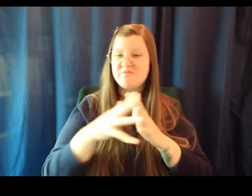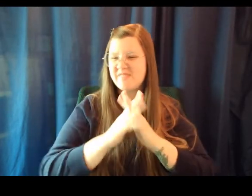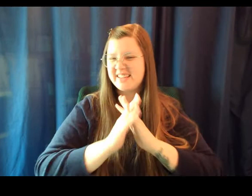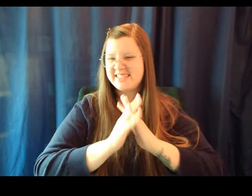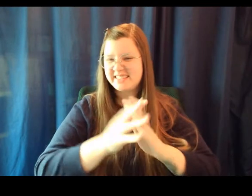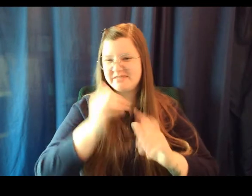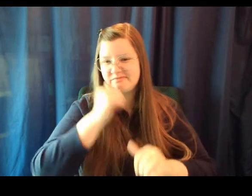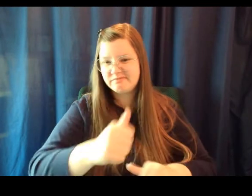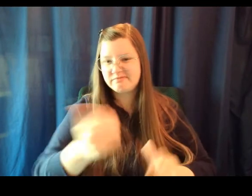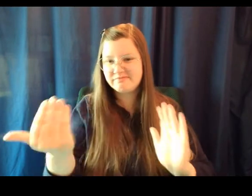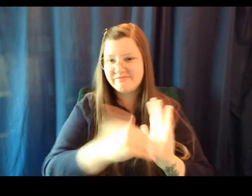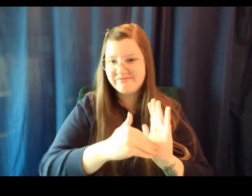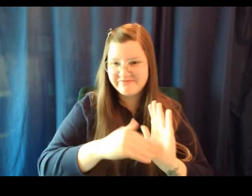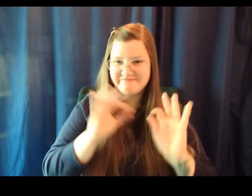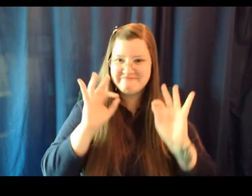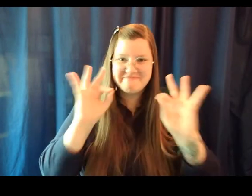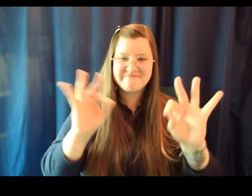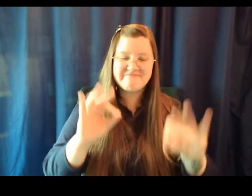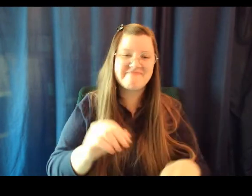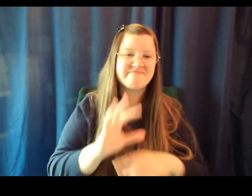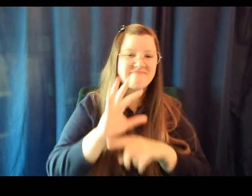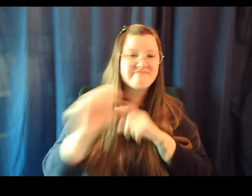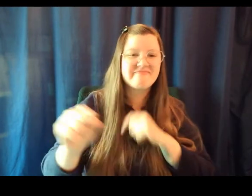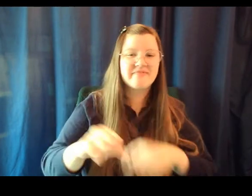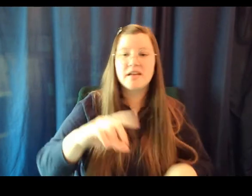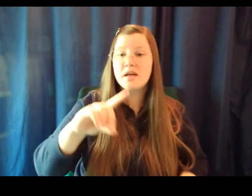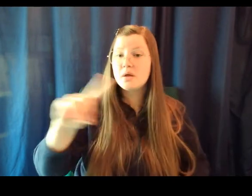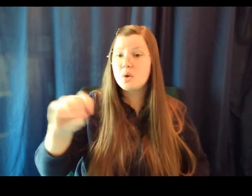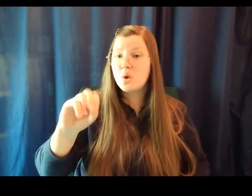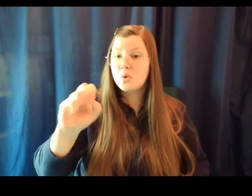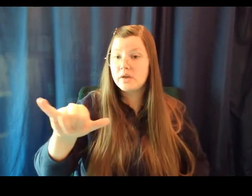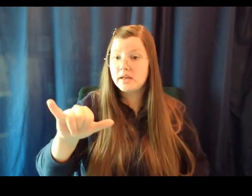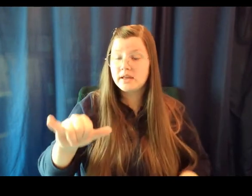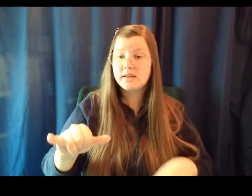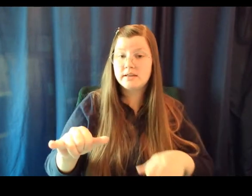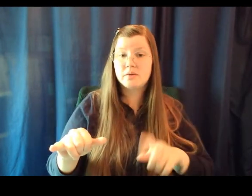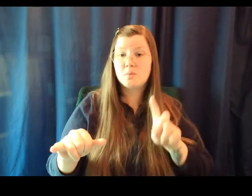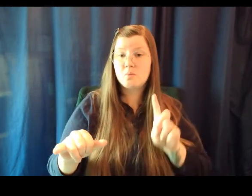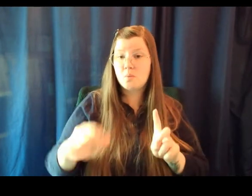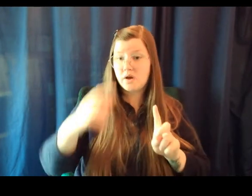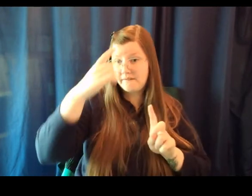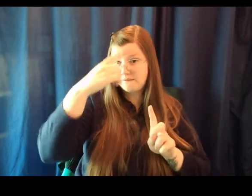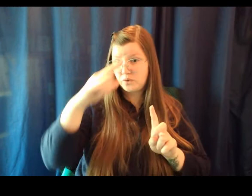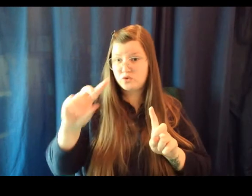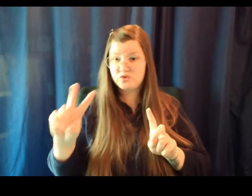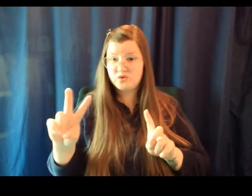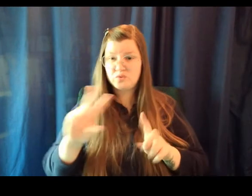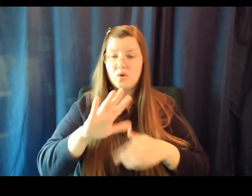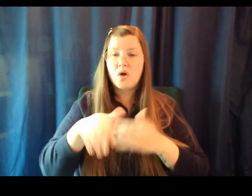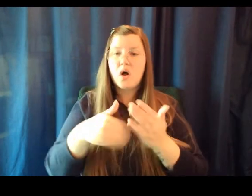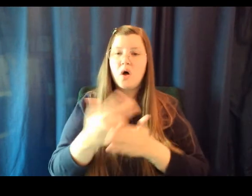Zoey Krumroy (Senior) went 1-2 with all 3 matches ending in Pins